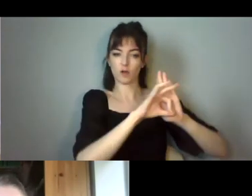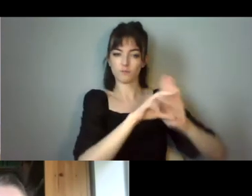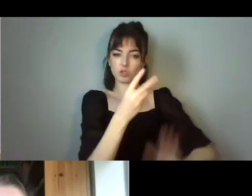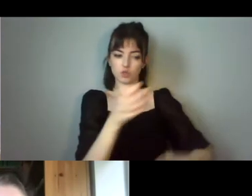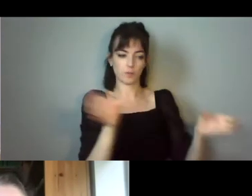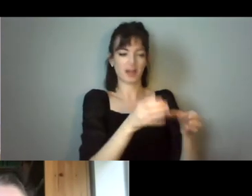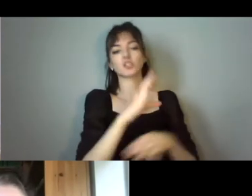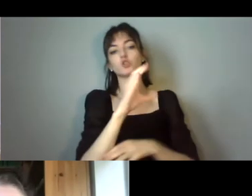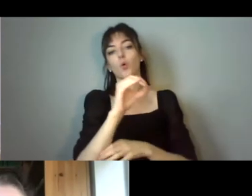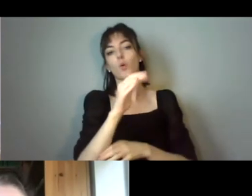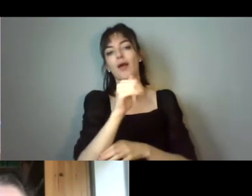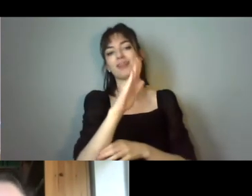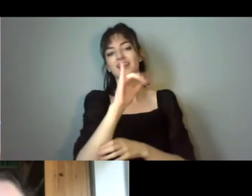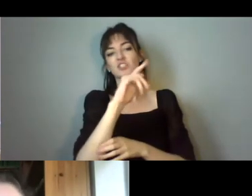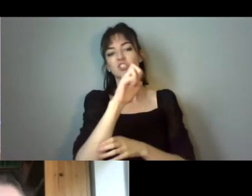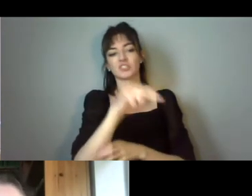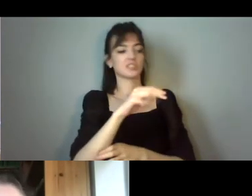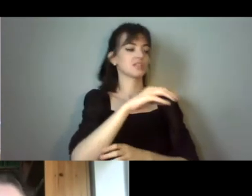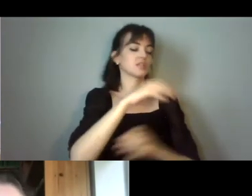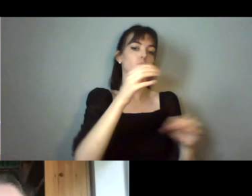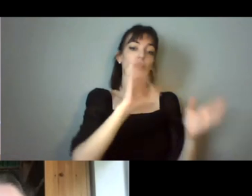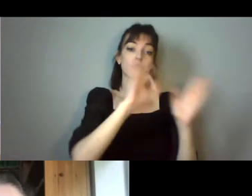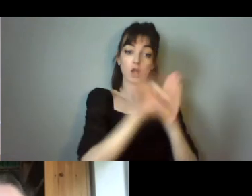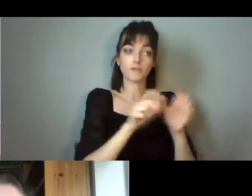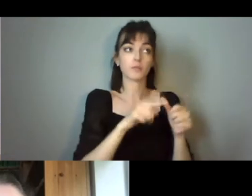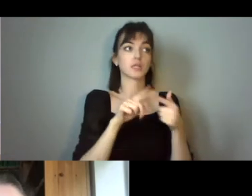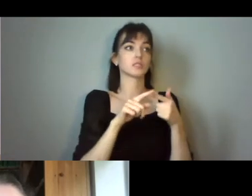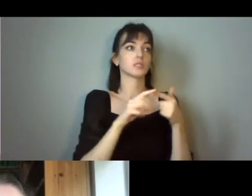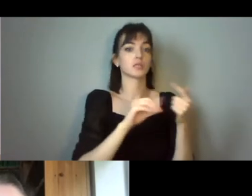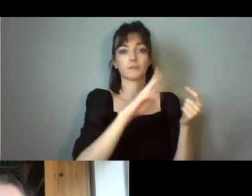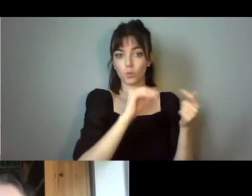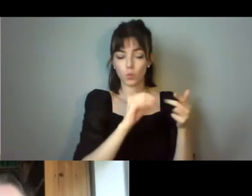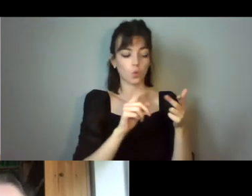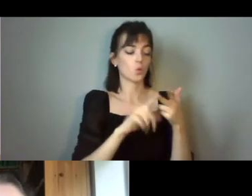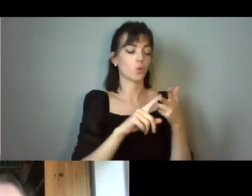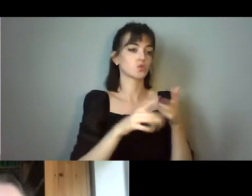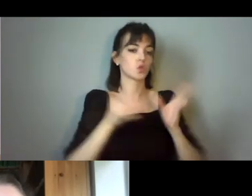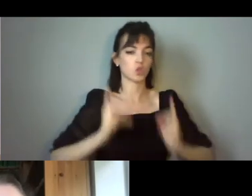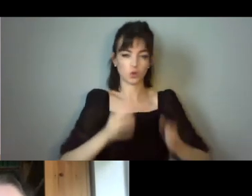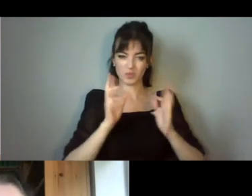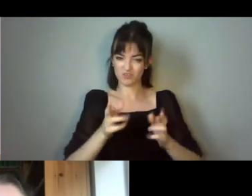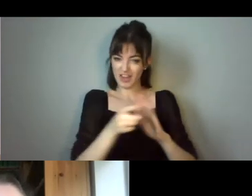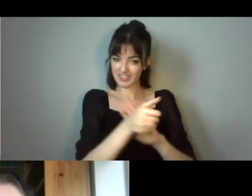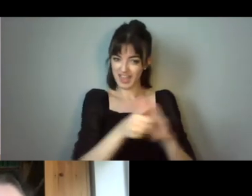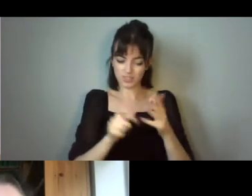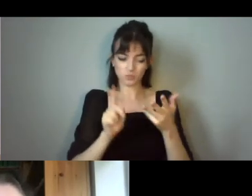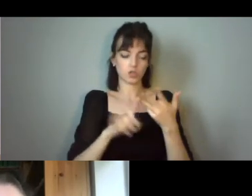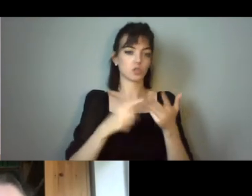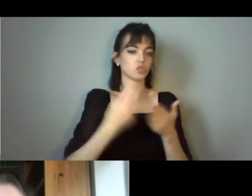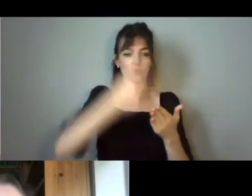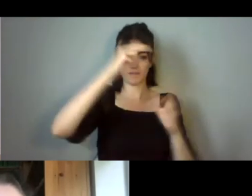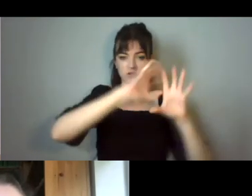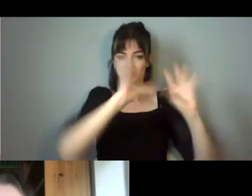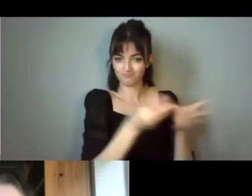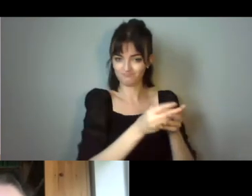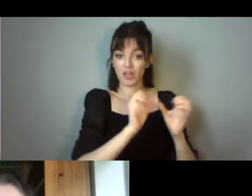with DPOs, with human rights experts, with universities, that sit together, work together